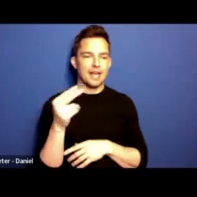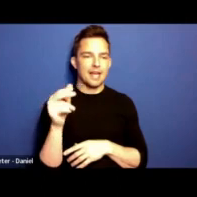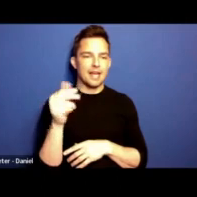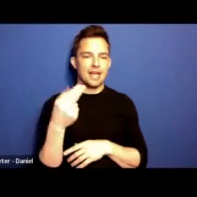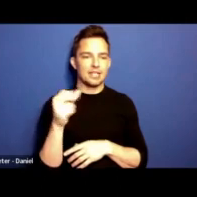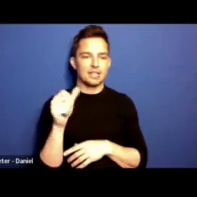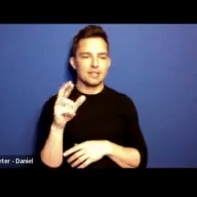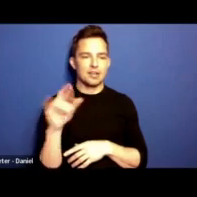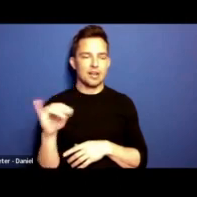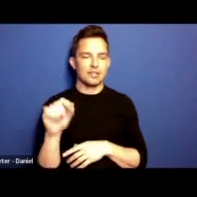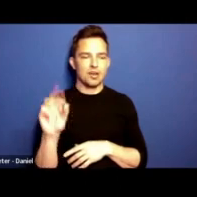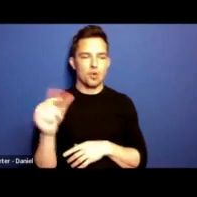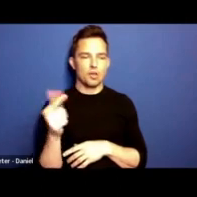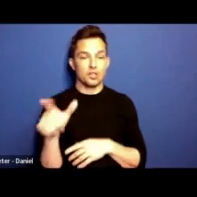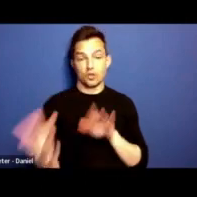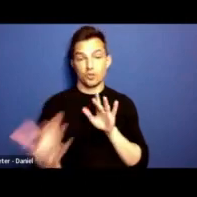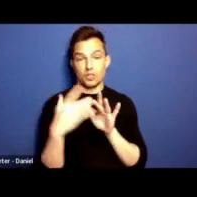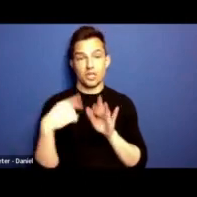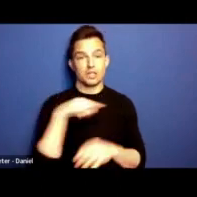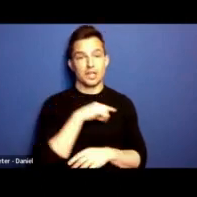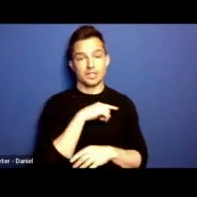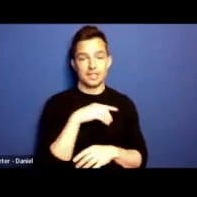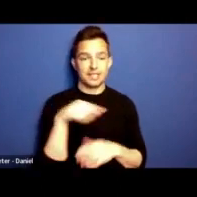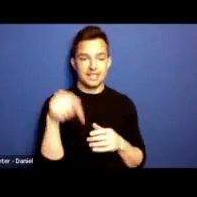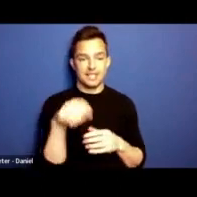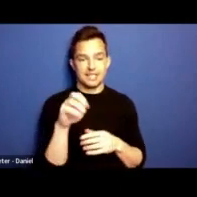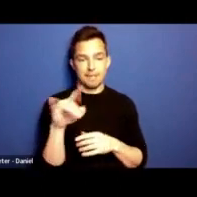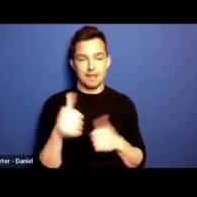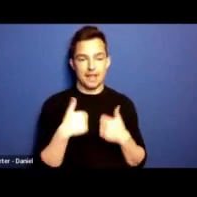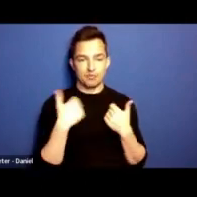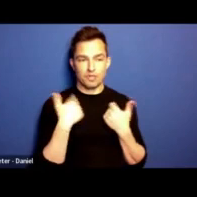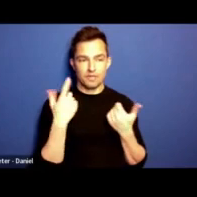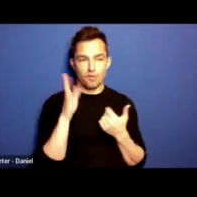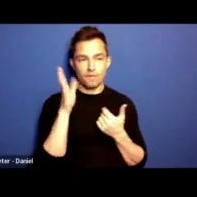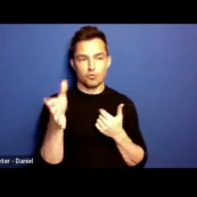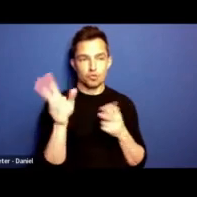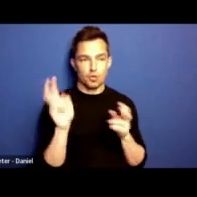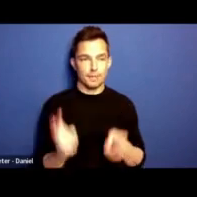can reach out to us at this email address for future topics. Or if you're looking for